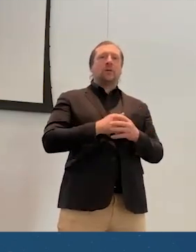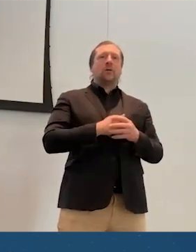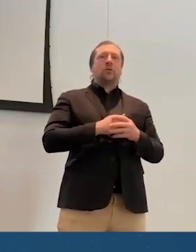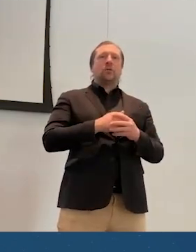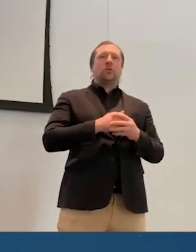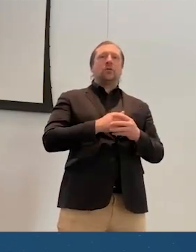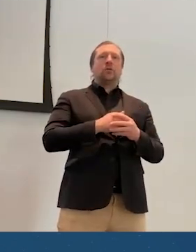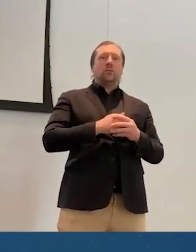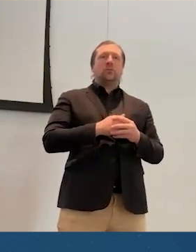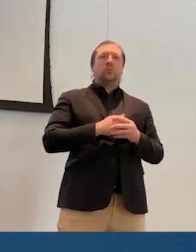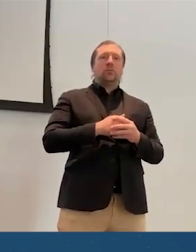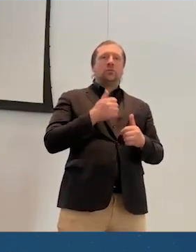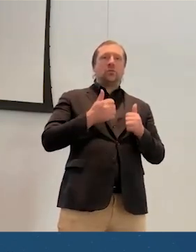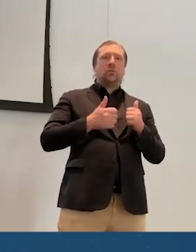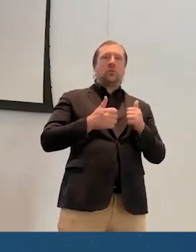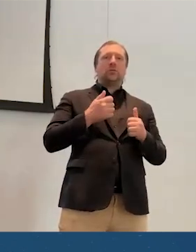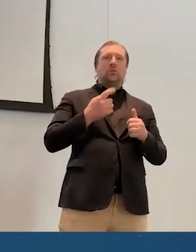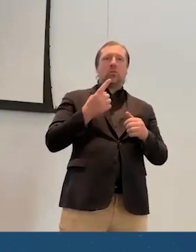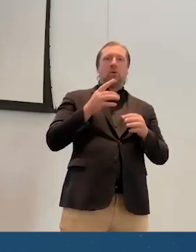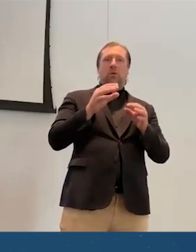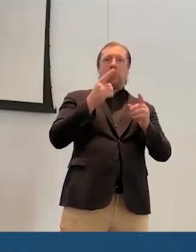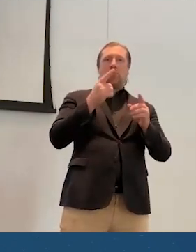not only represents a step in our path,